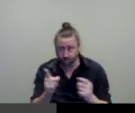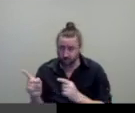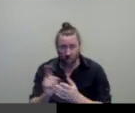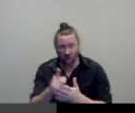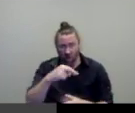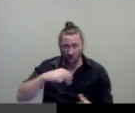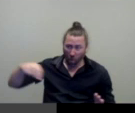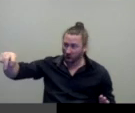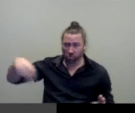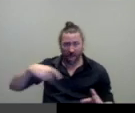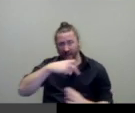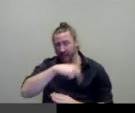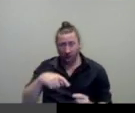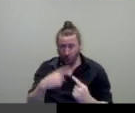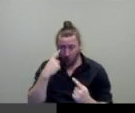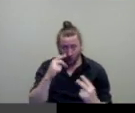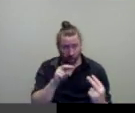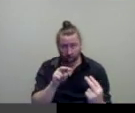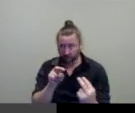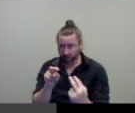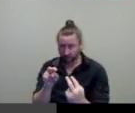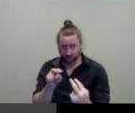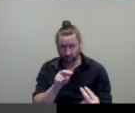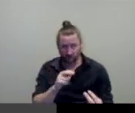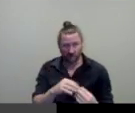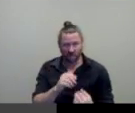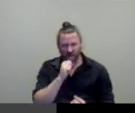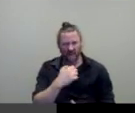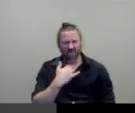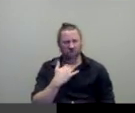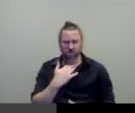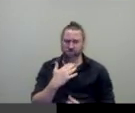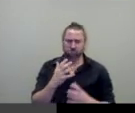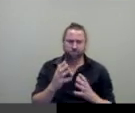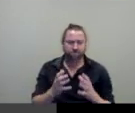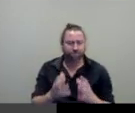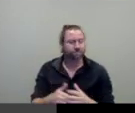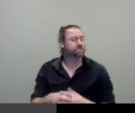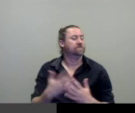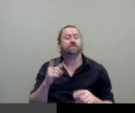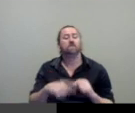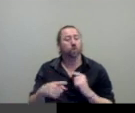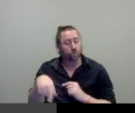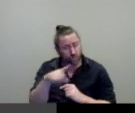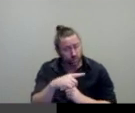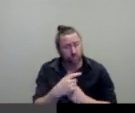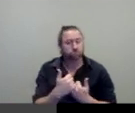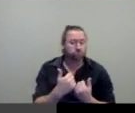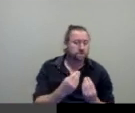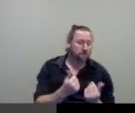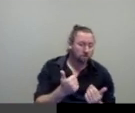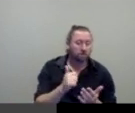with you all right let's reveal our answers how did we go most of us got some some got a few um